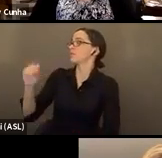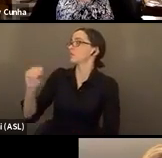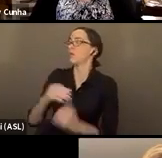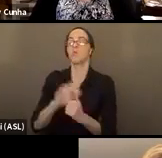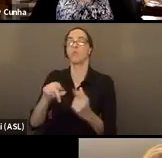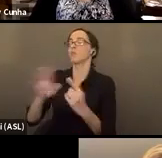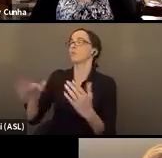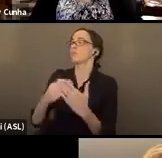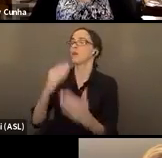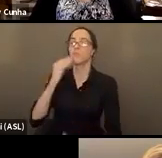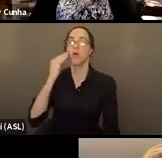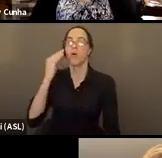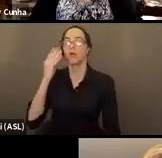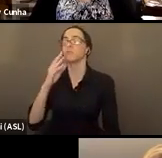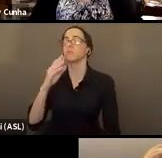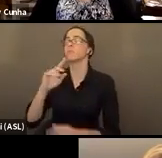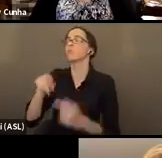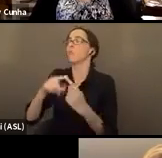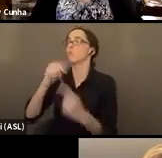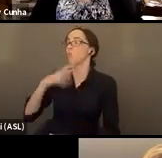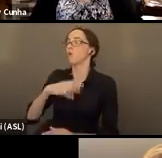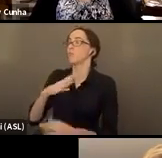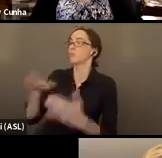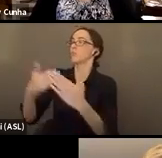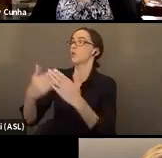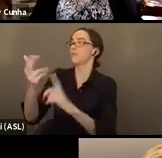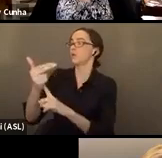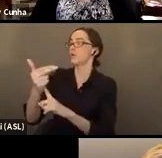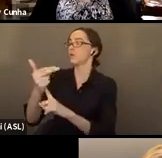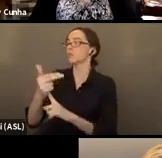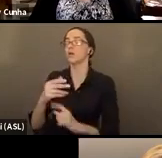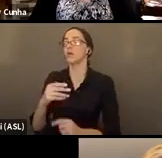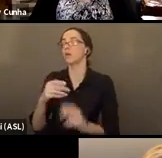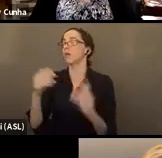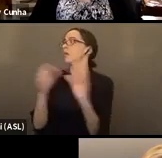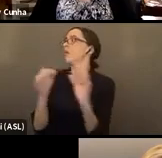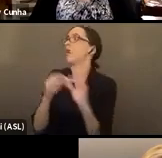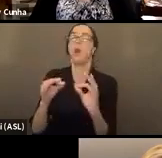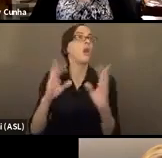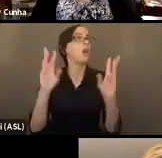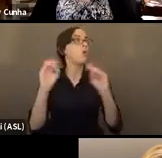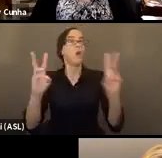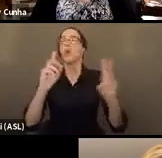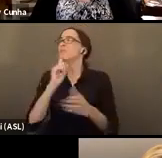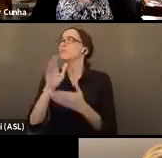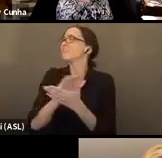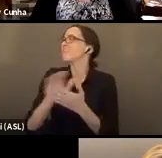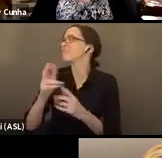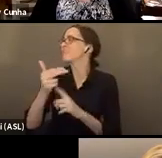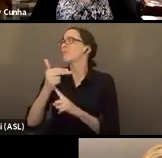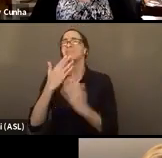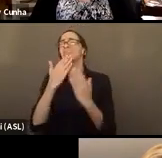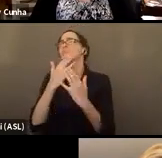and so thankful that she got out safely we want to make sure you're all safe as well if you do ride